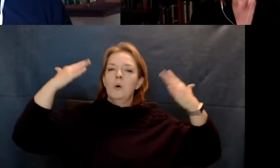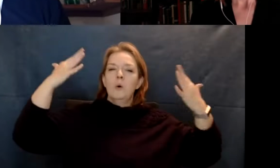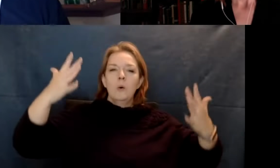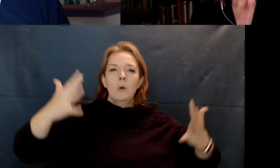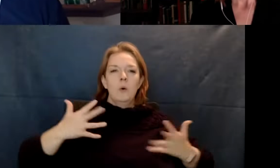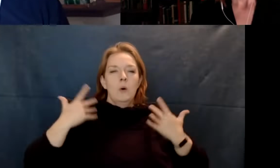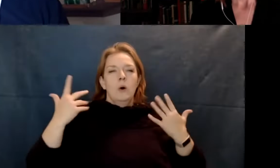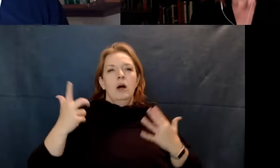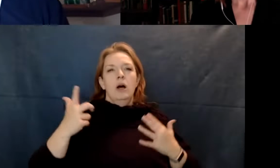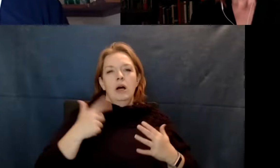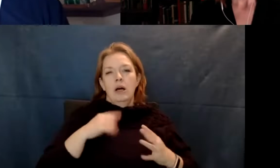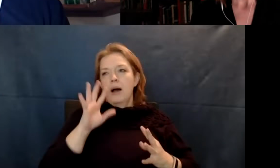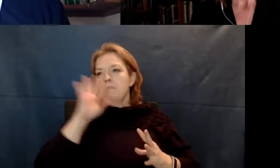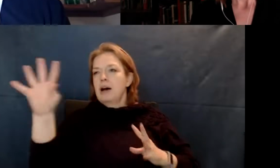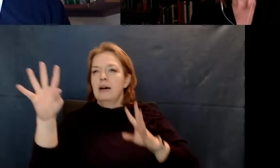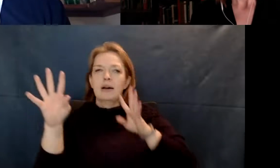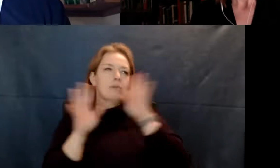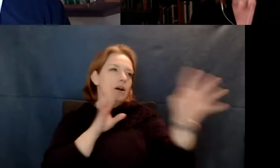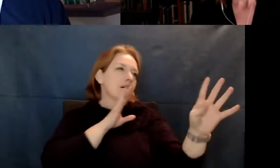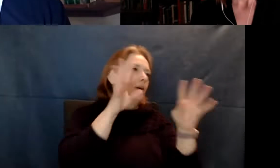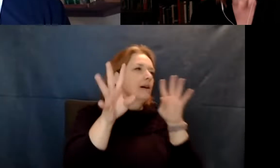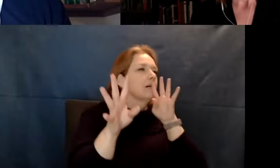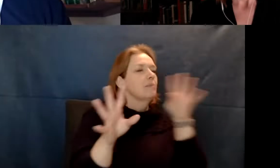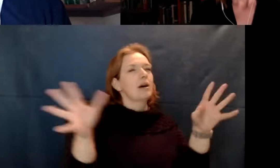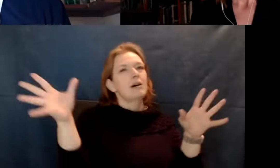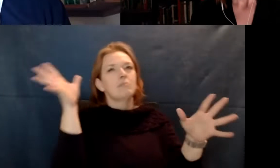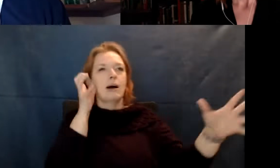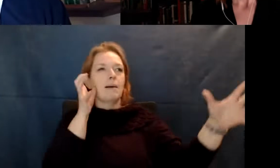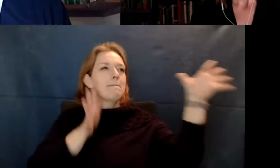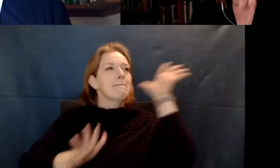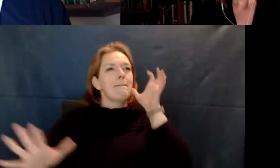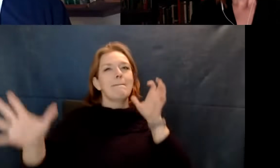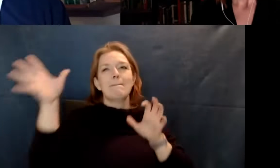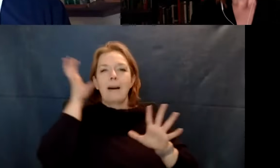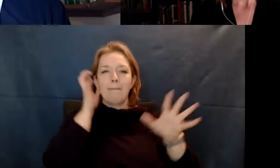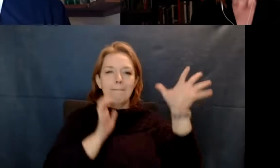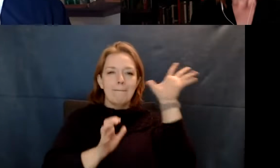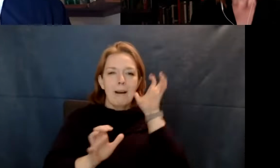and so going to the woods...it's been it's been my juice